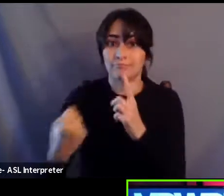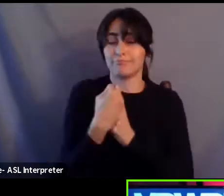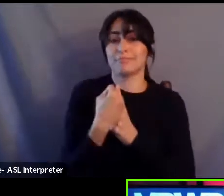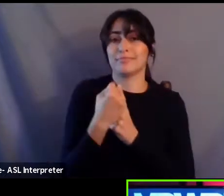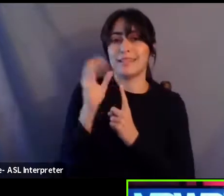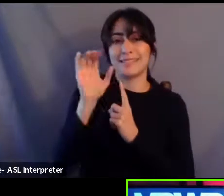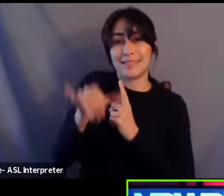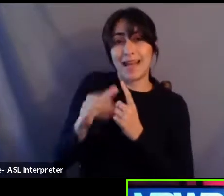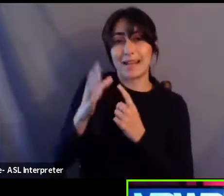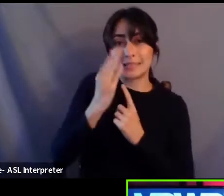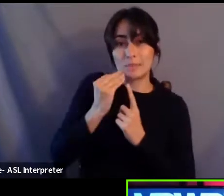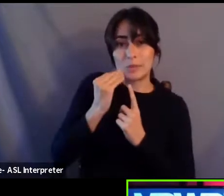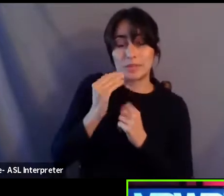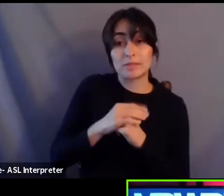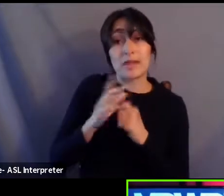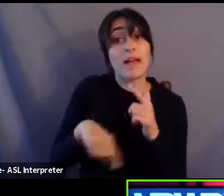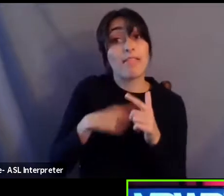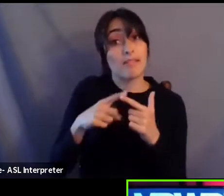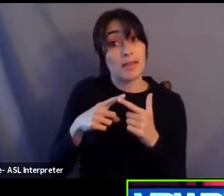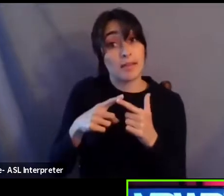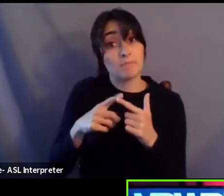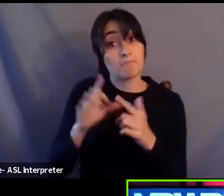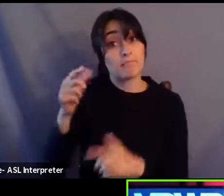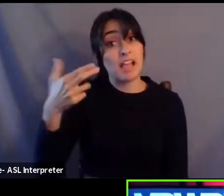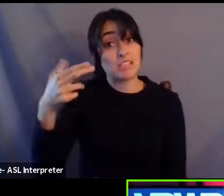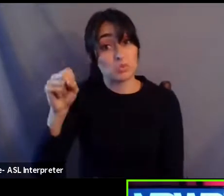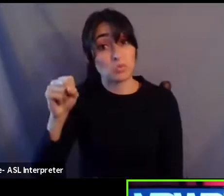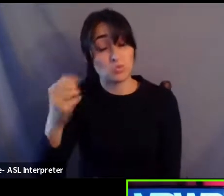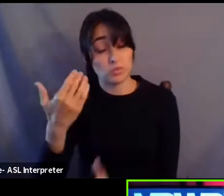was another time when I was in high school and the assistant principal, I